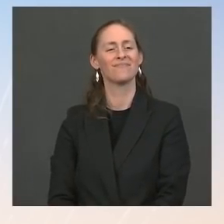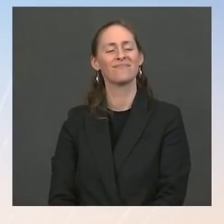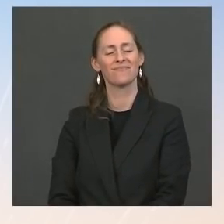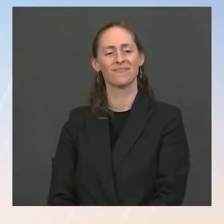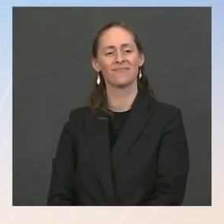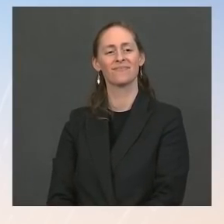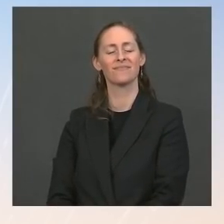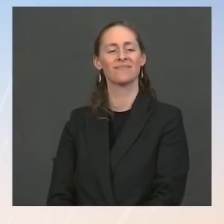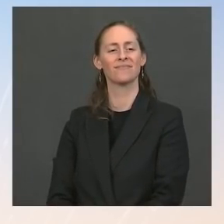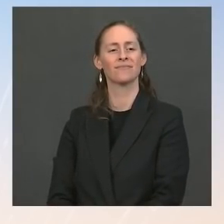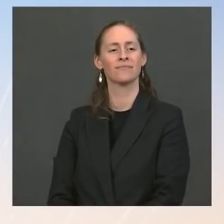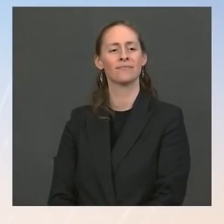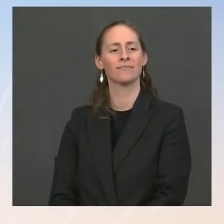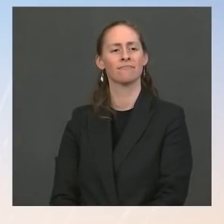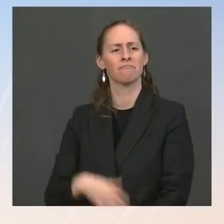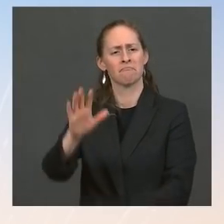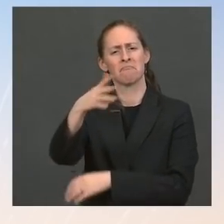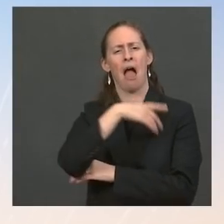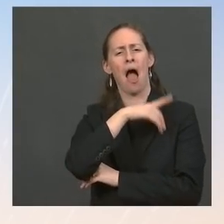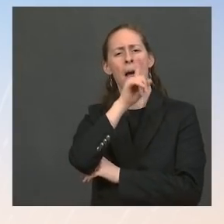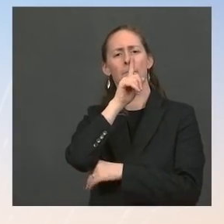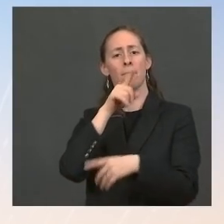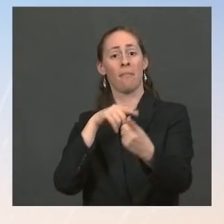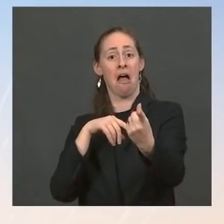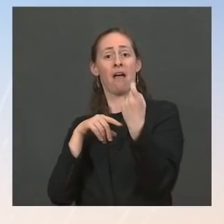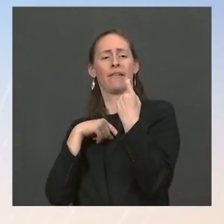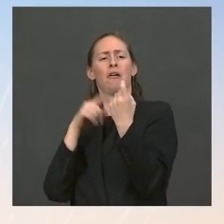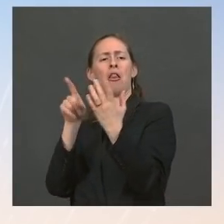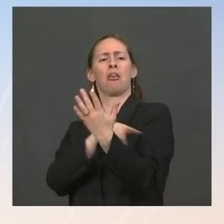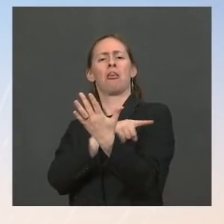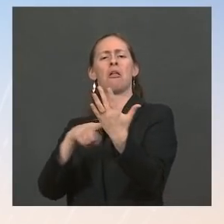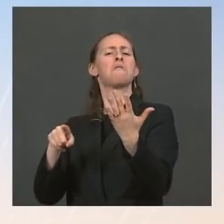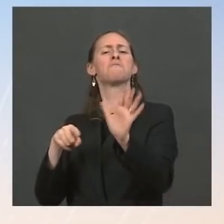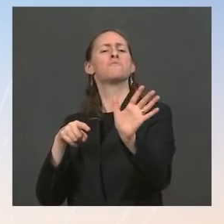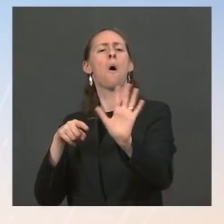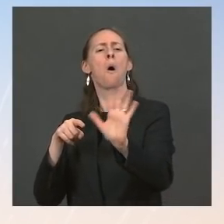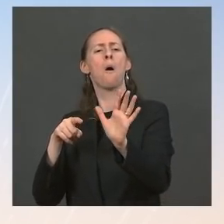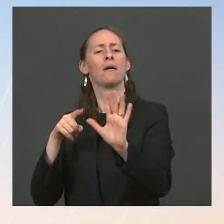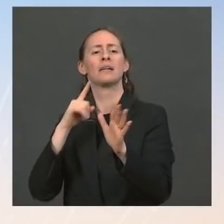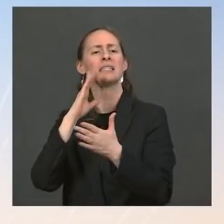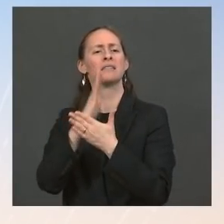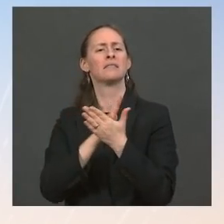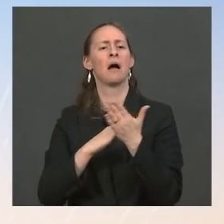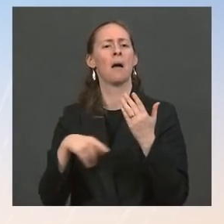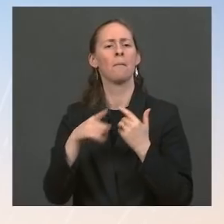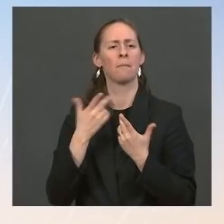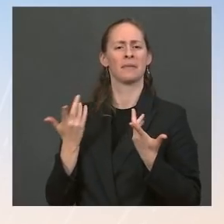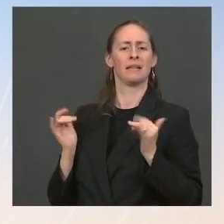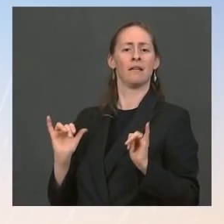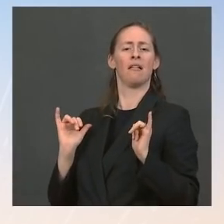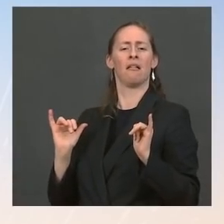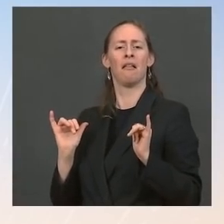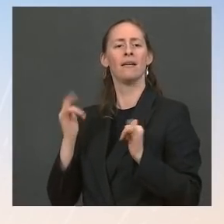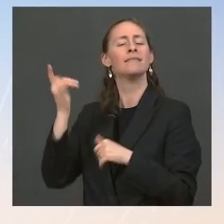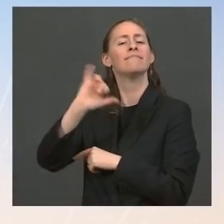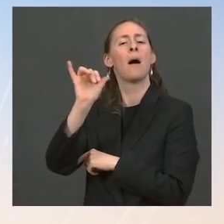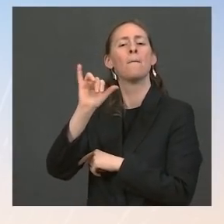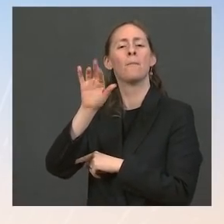but sometimes people compare this to the Recovery Act of 2009. It is not that. We are not in the middle of an economic --